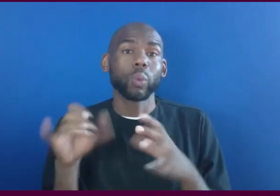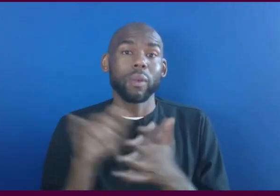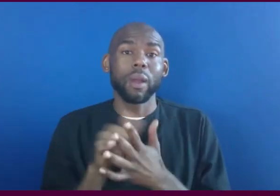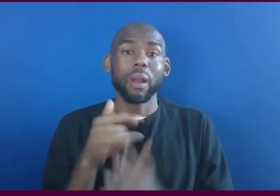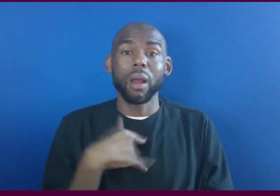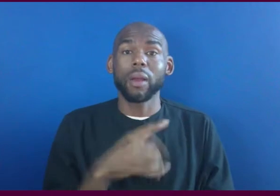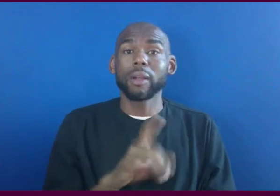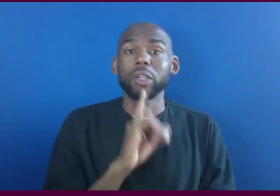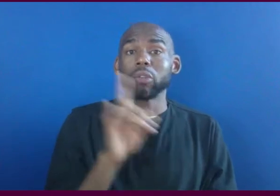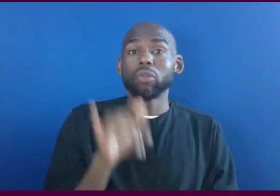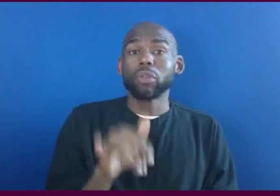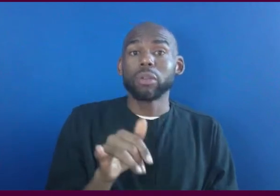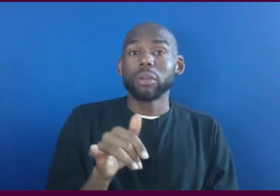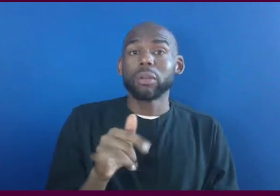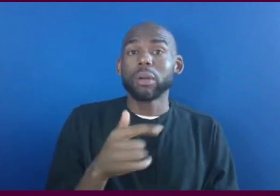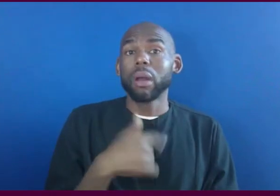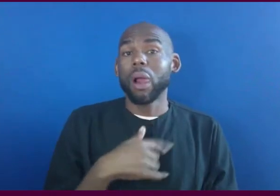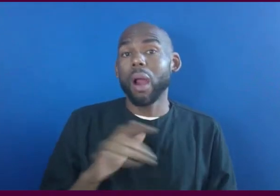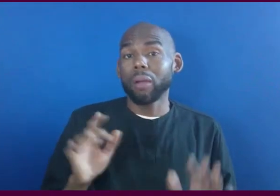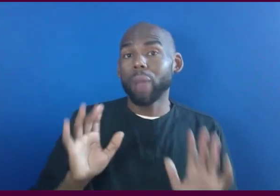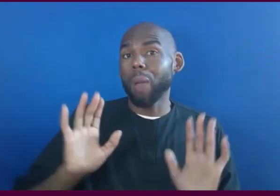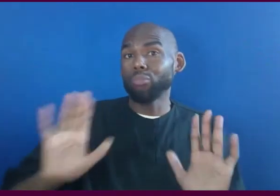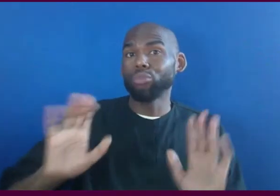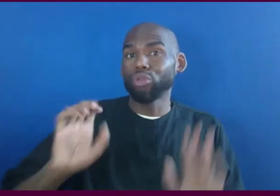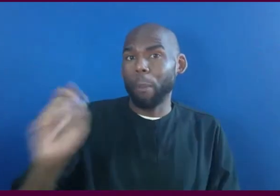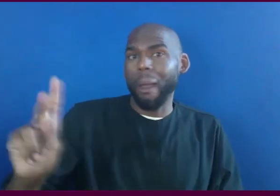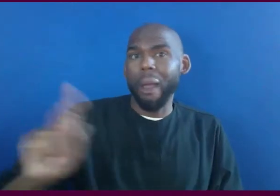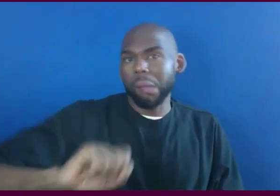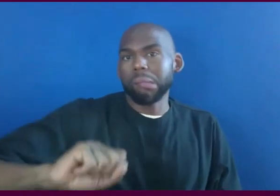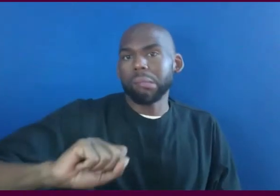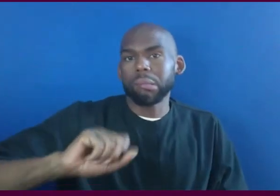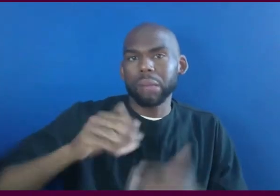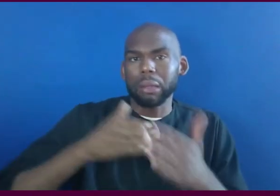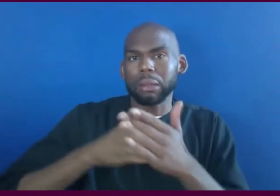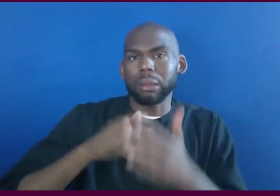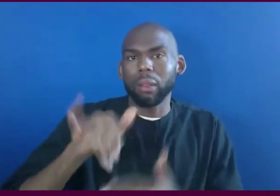So I kind of push back against that.